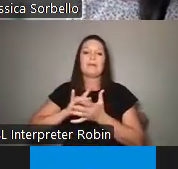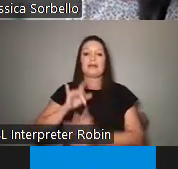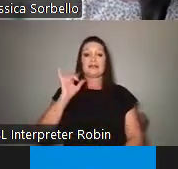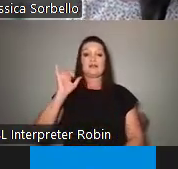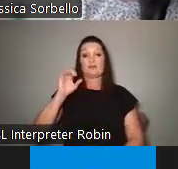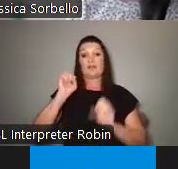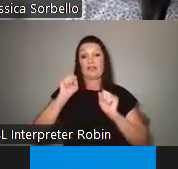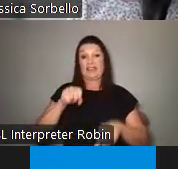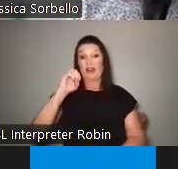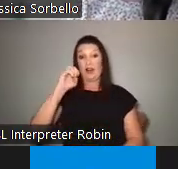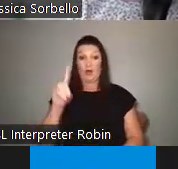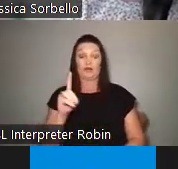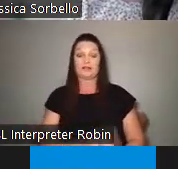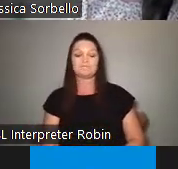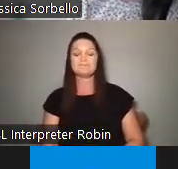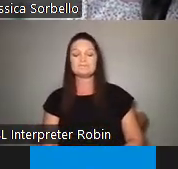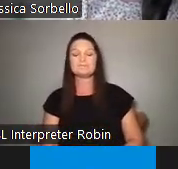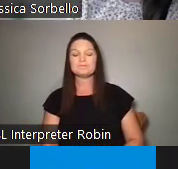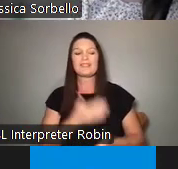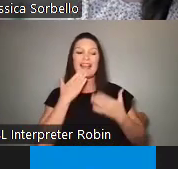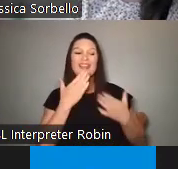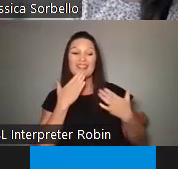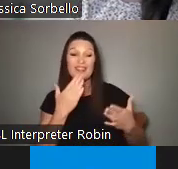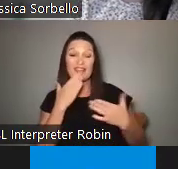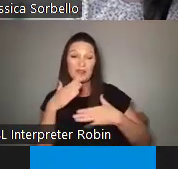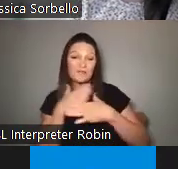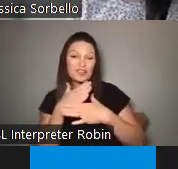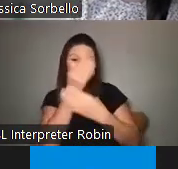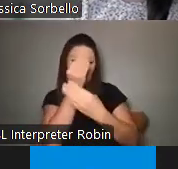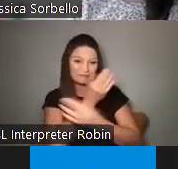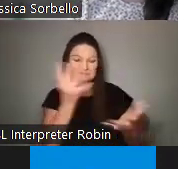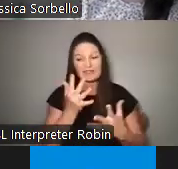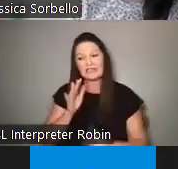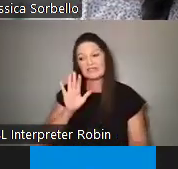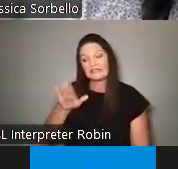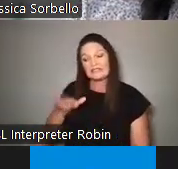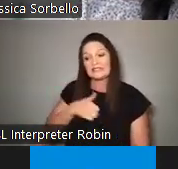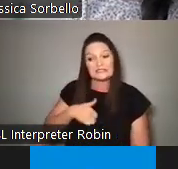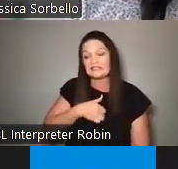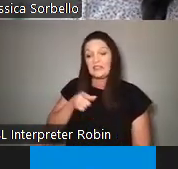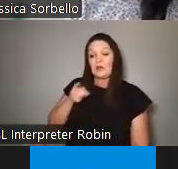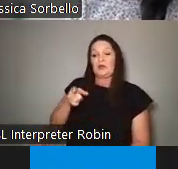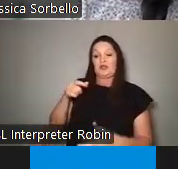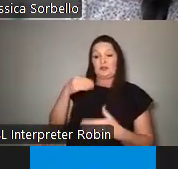through. But, it is. It is important because